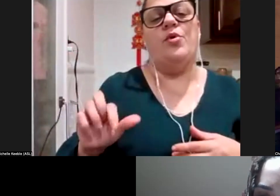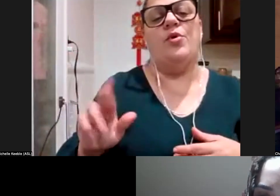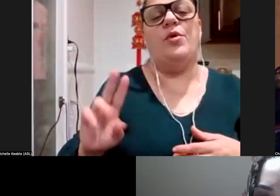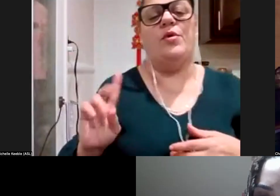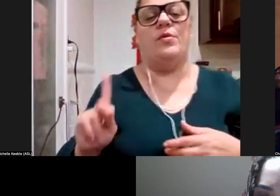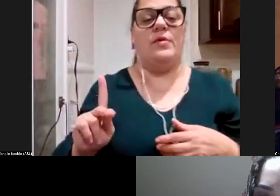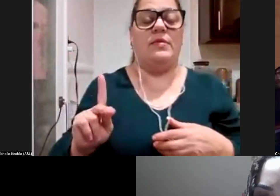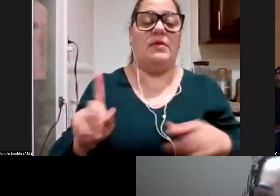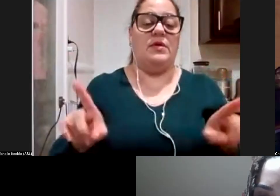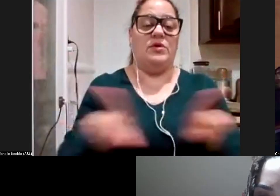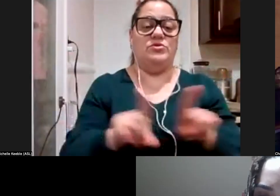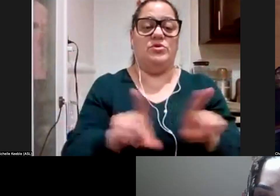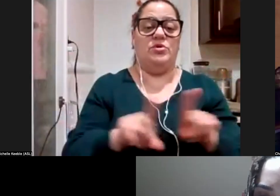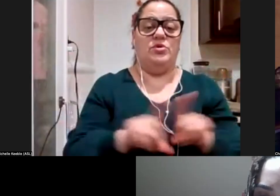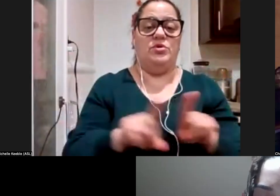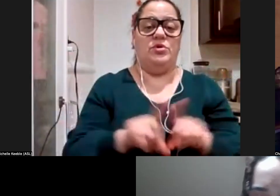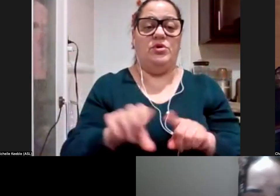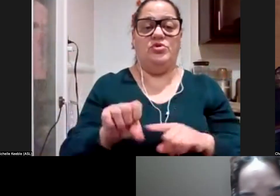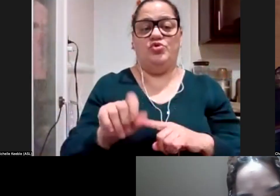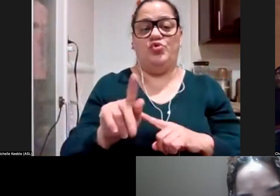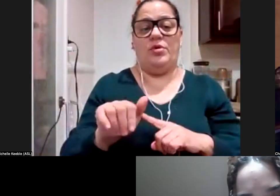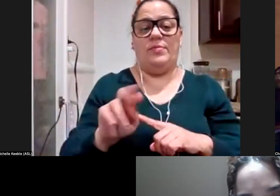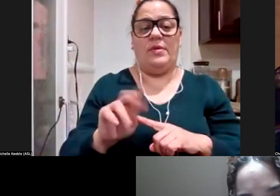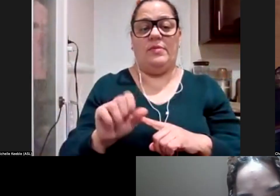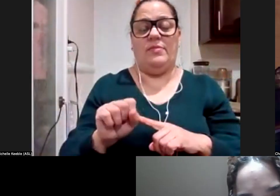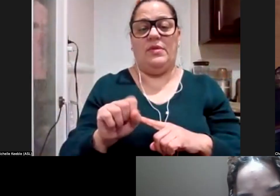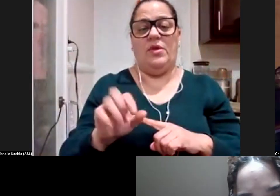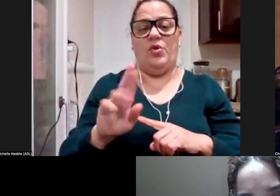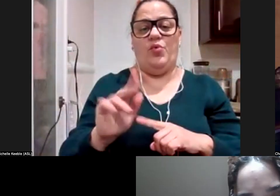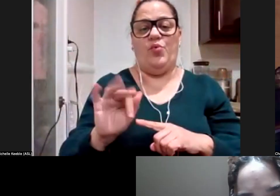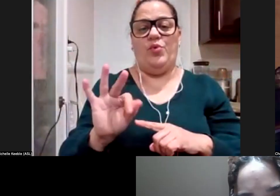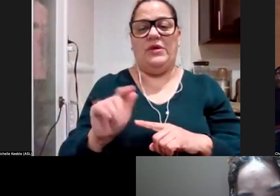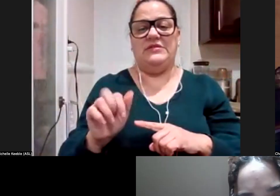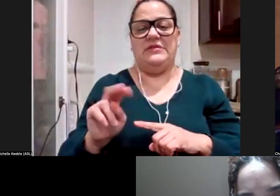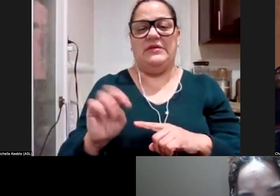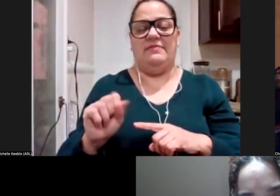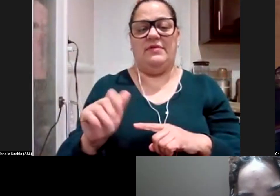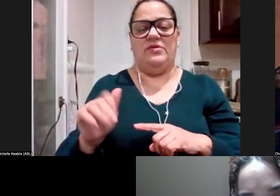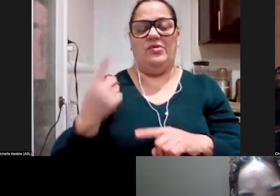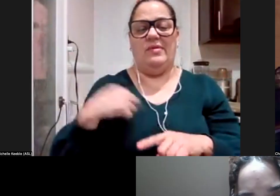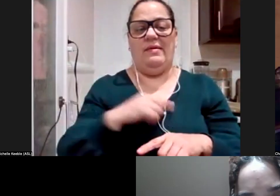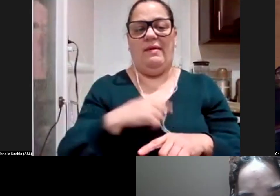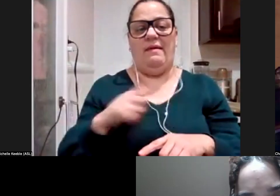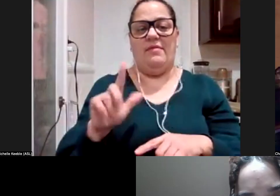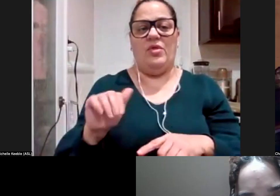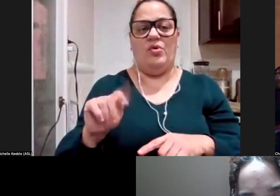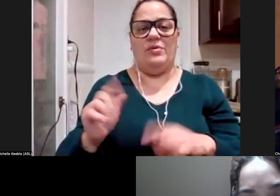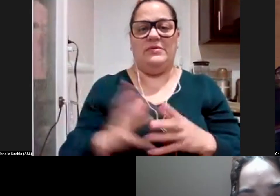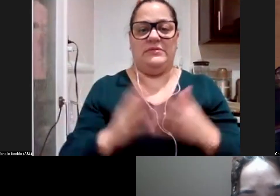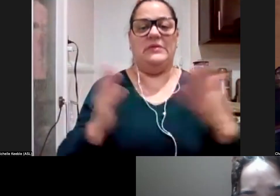gallery in Strausbourg of the Reiti. They've actually picked up on Lois, the the man who